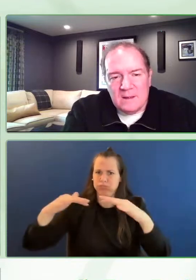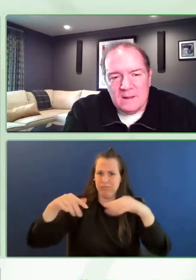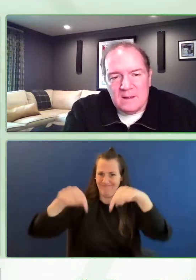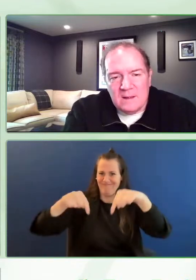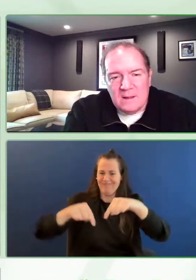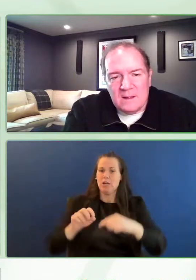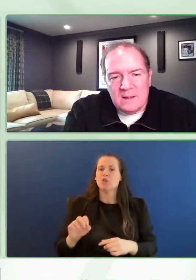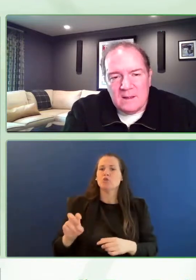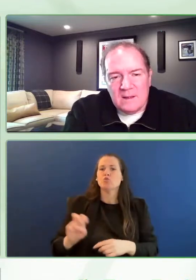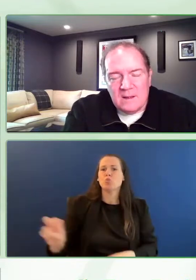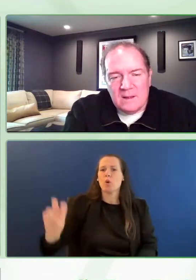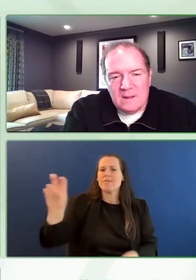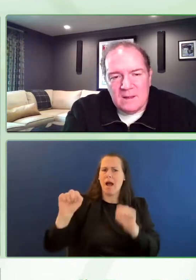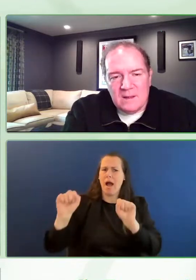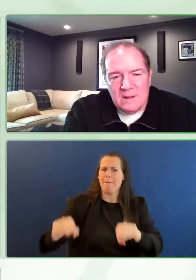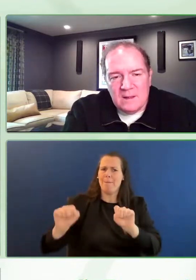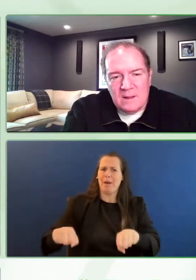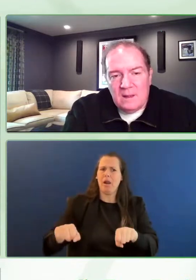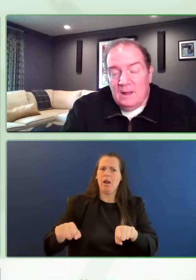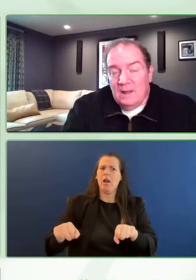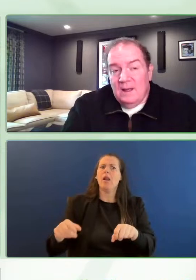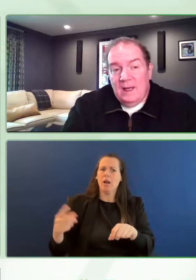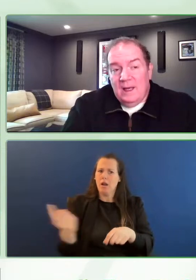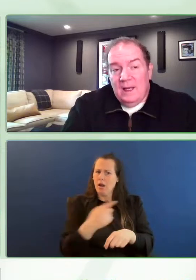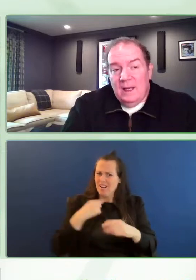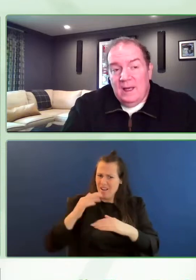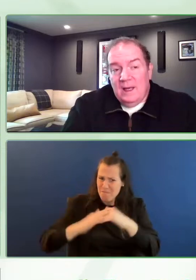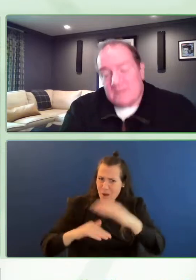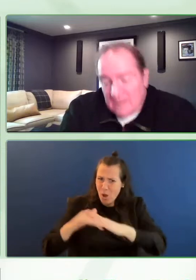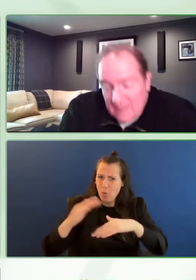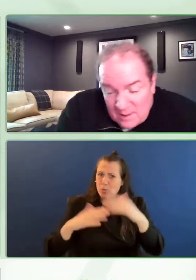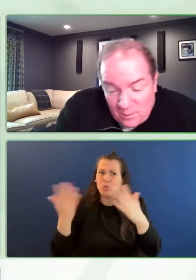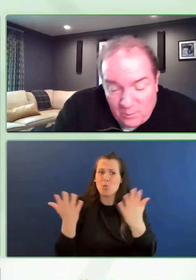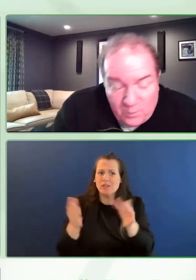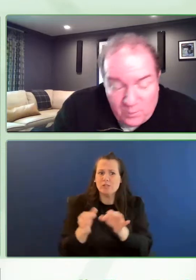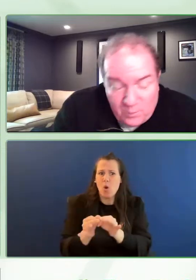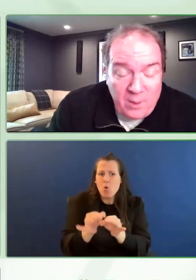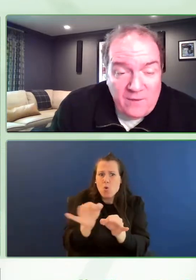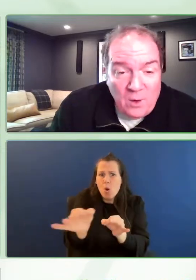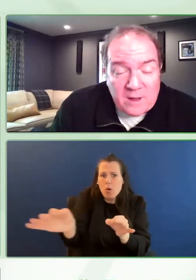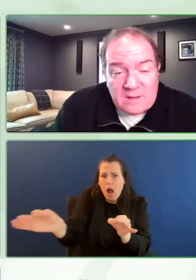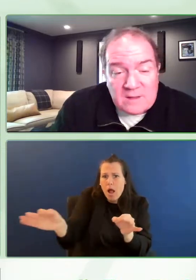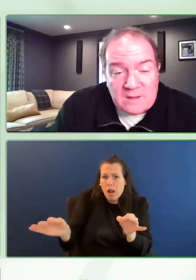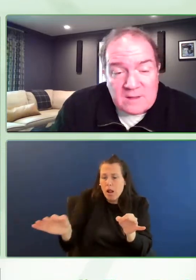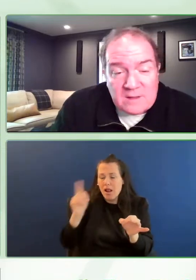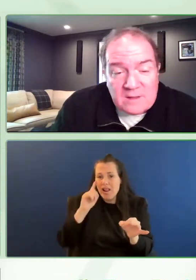the forefront? It's our primary focus.